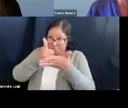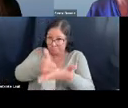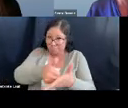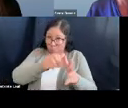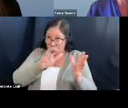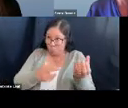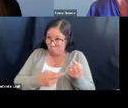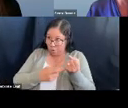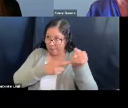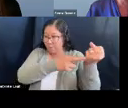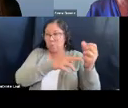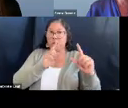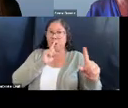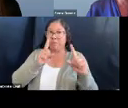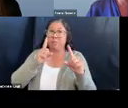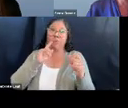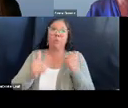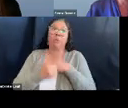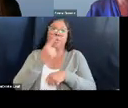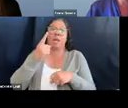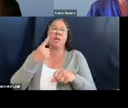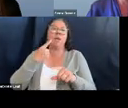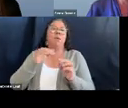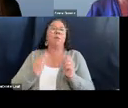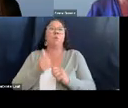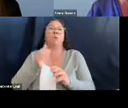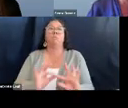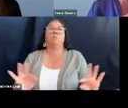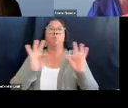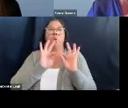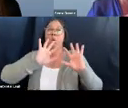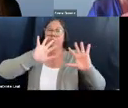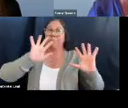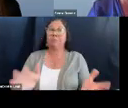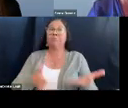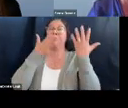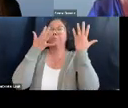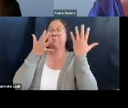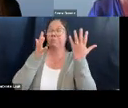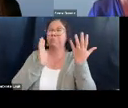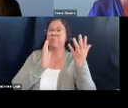Equally important, we want to lift up and amplify the work that is being done by our panelists.